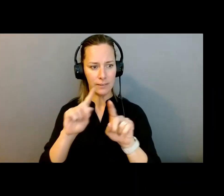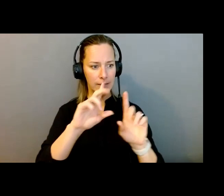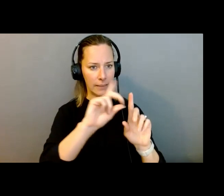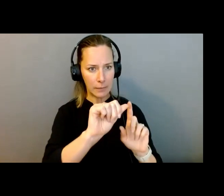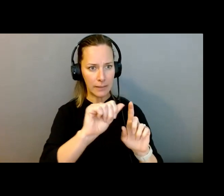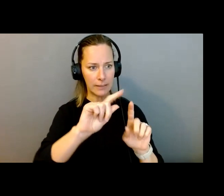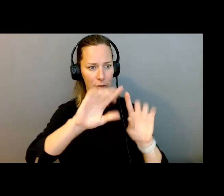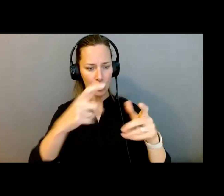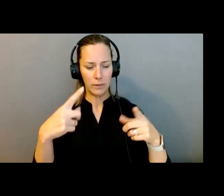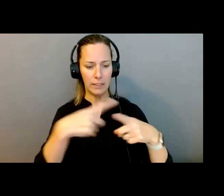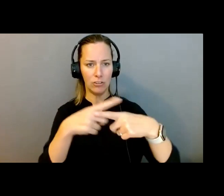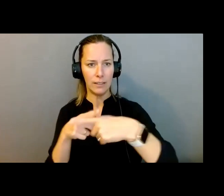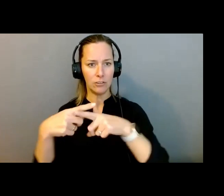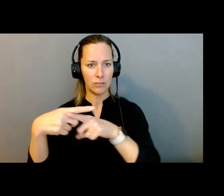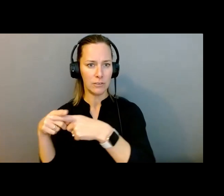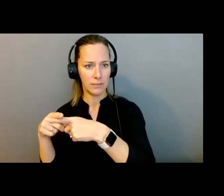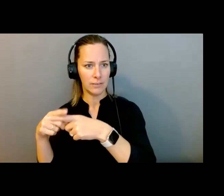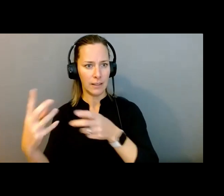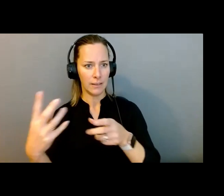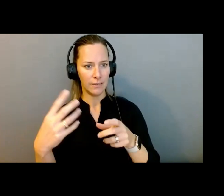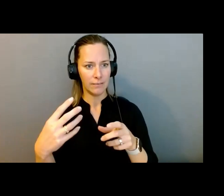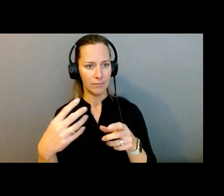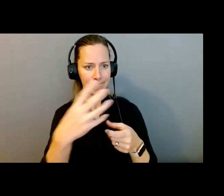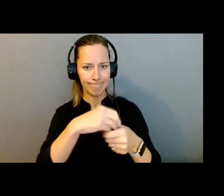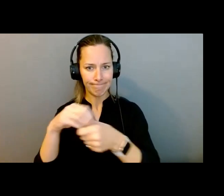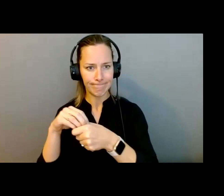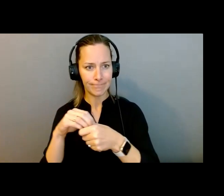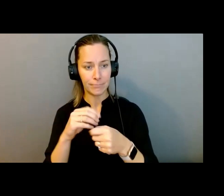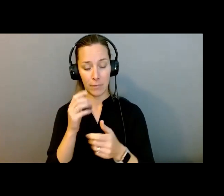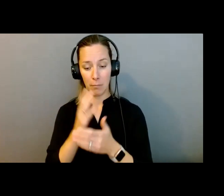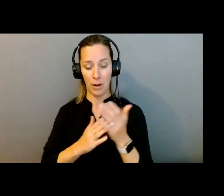So, for example, partly because of the advocacy work I've done with police for so long,